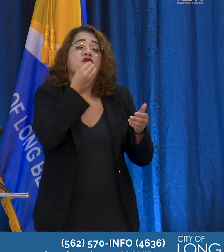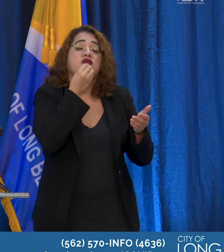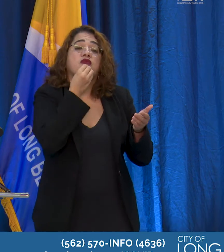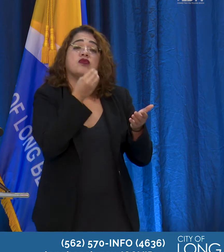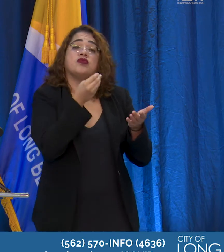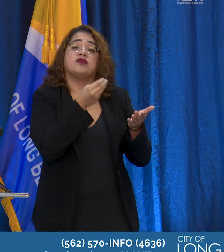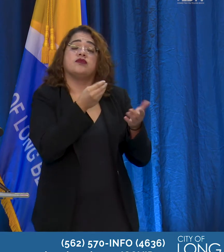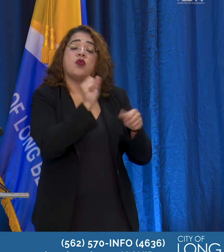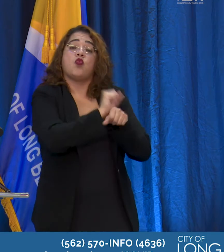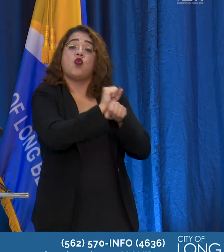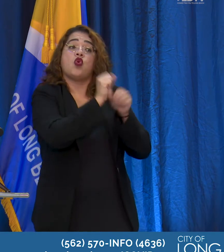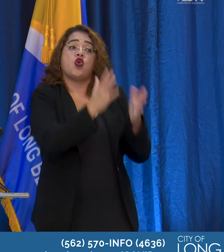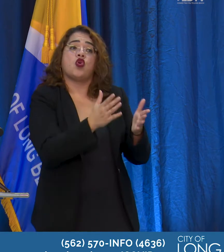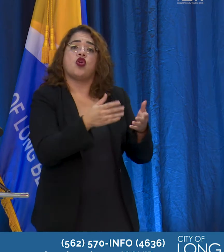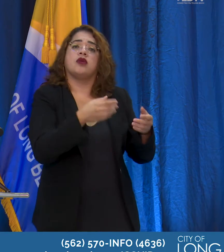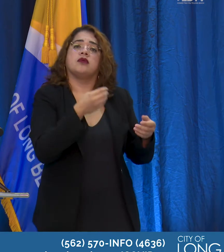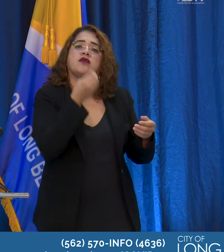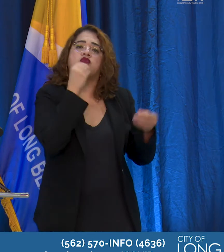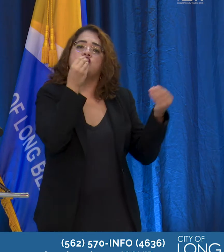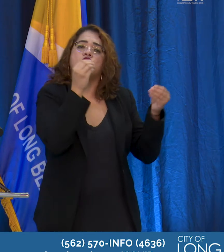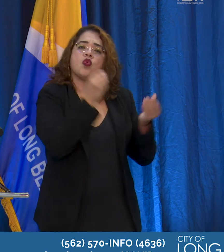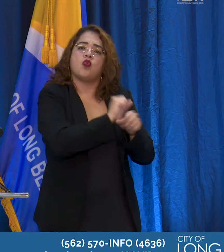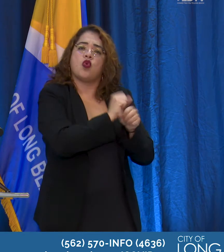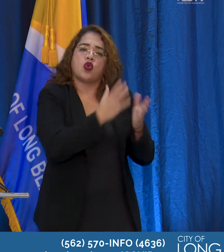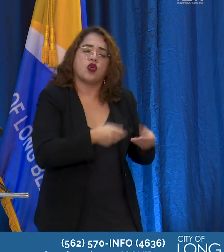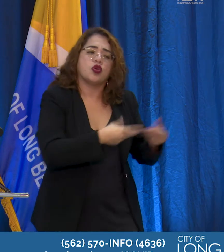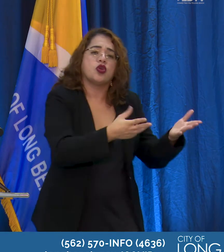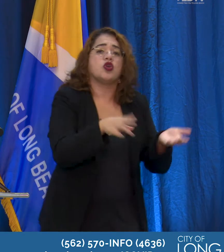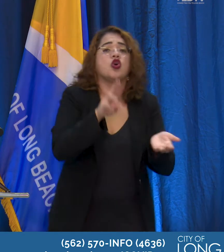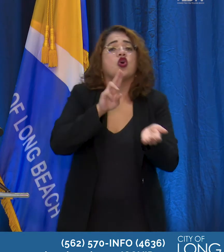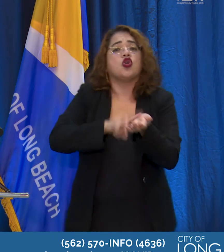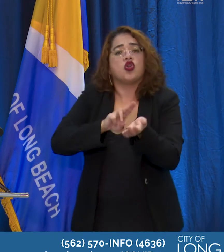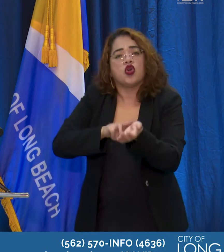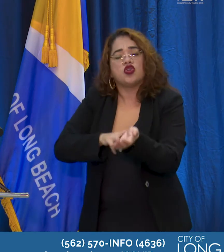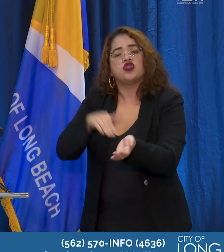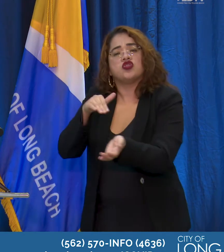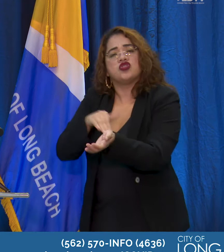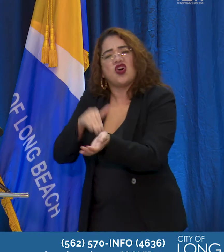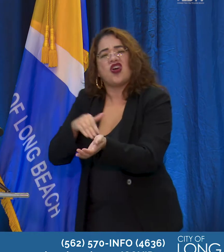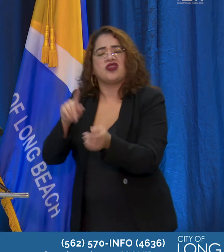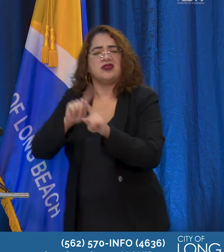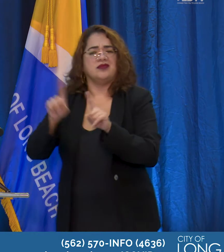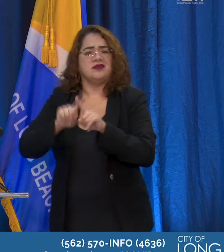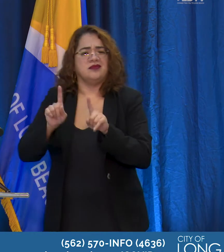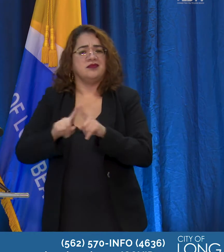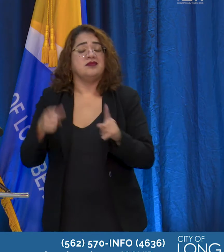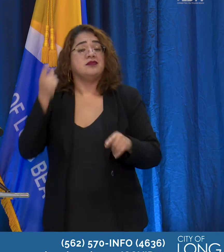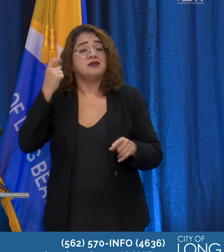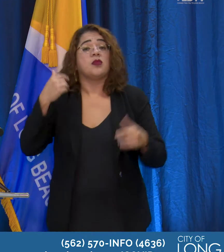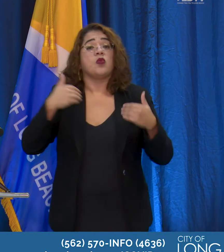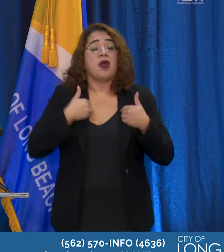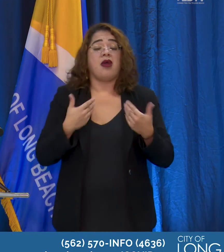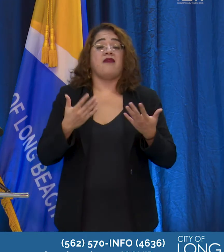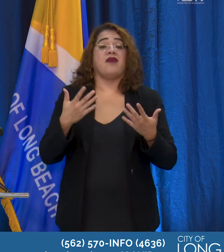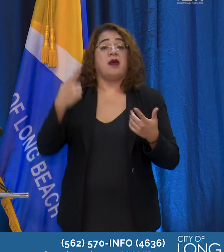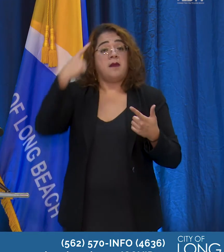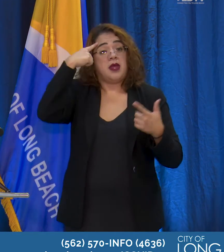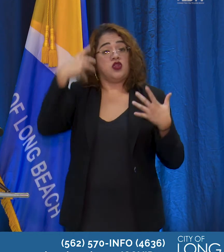every day. We suggest virtual resources for mental health or other social support system services for people who have experienced